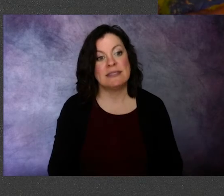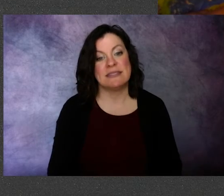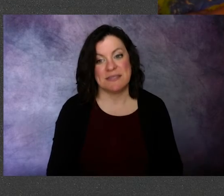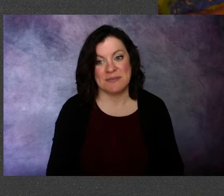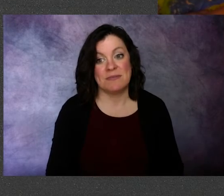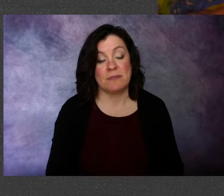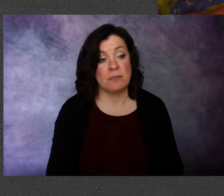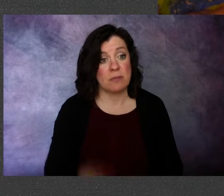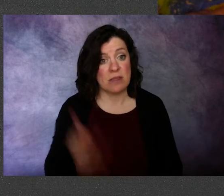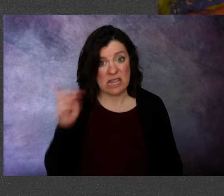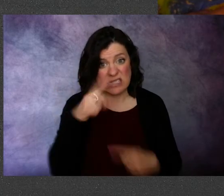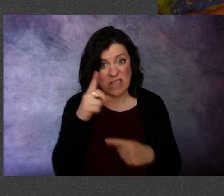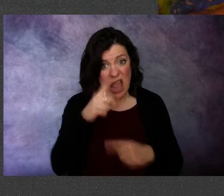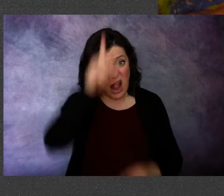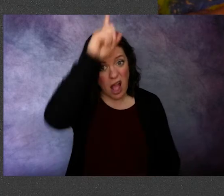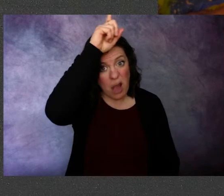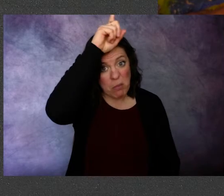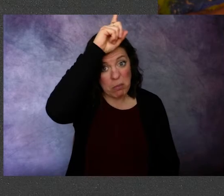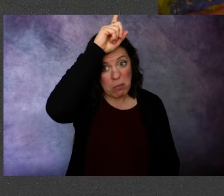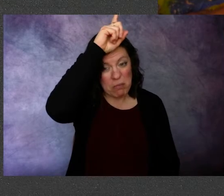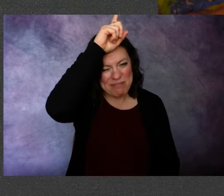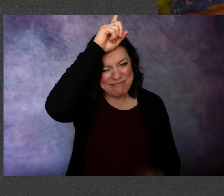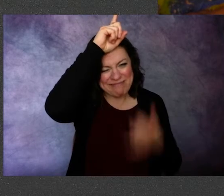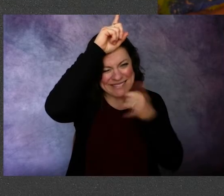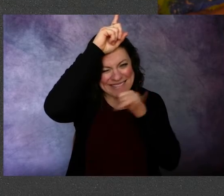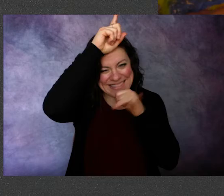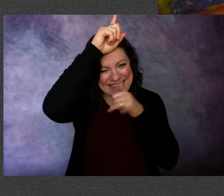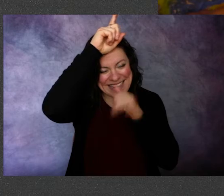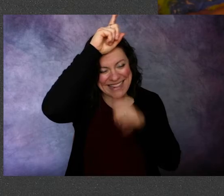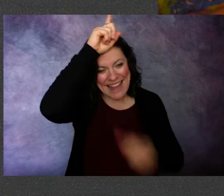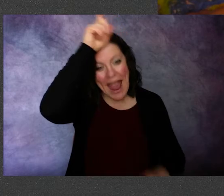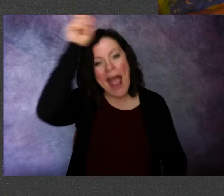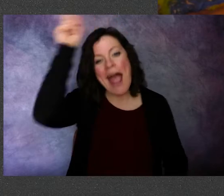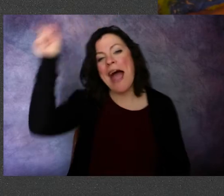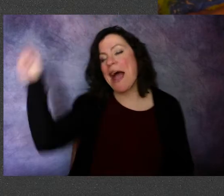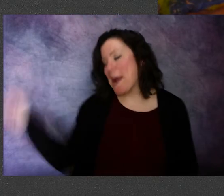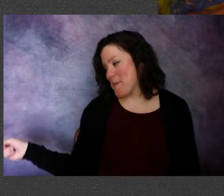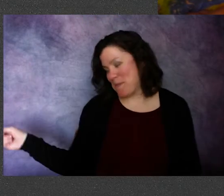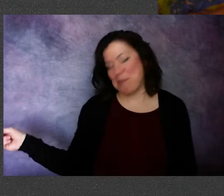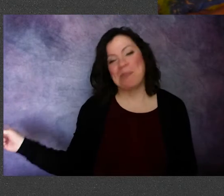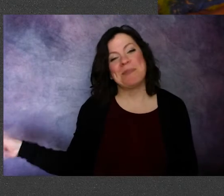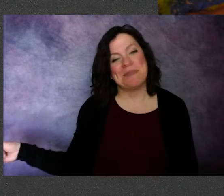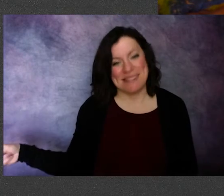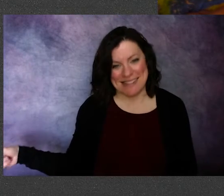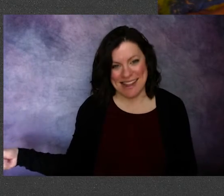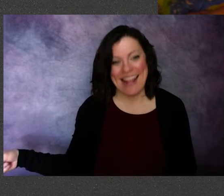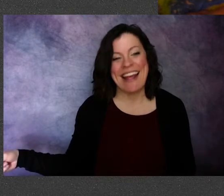Do you think we should put our tail up here? Oh, that's silly. Our tail is going on the opposite end of our head,